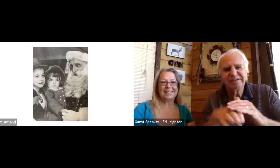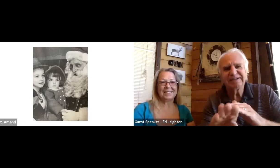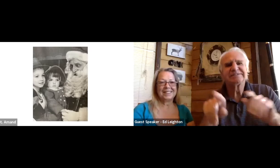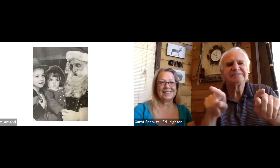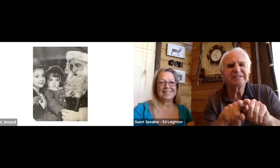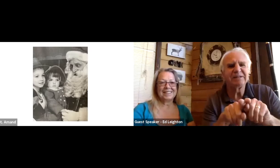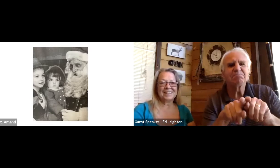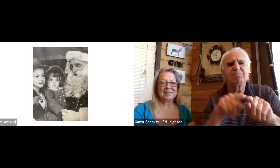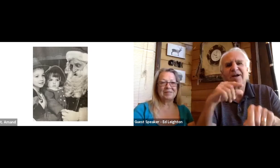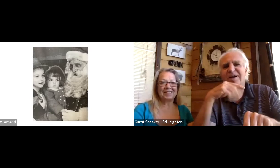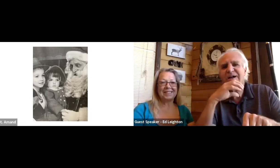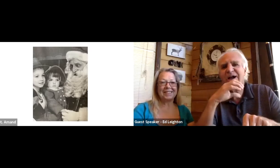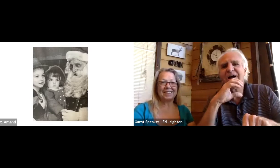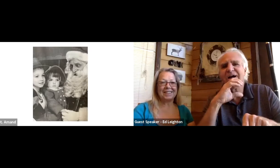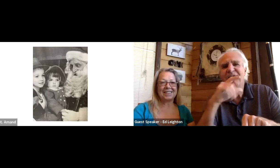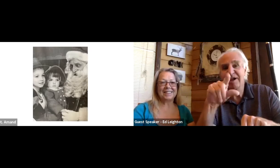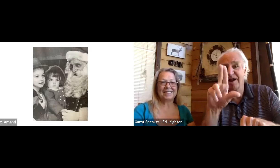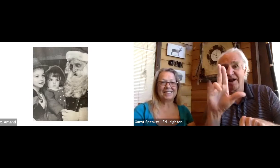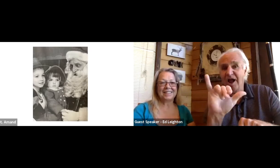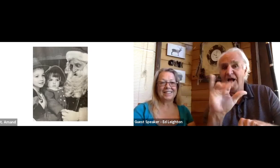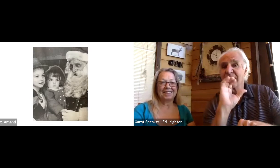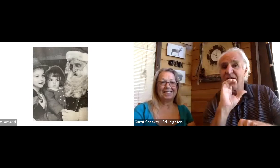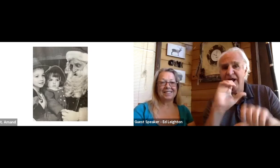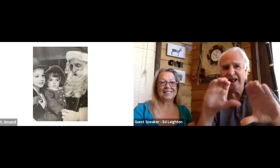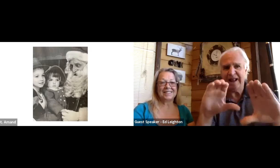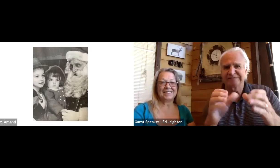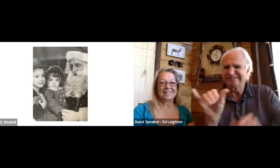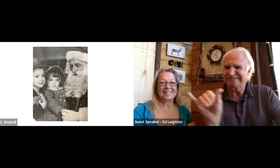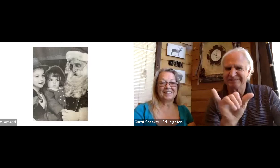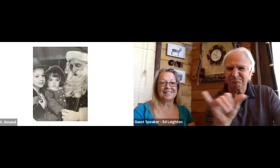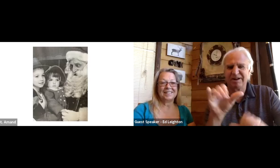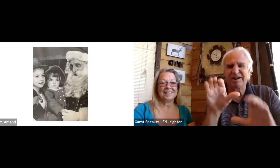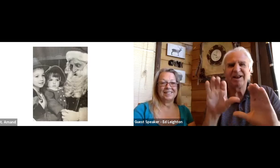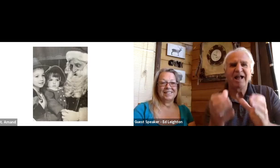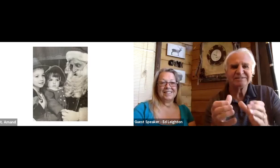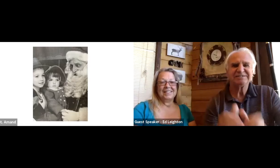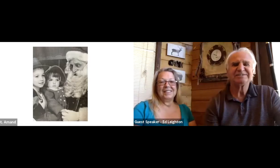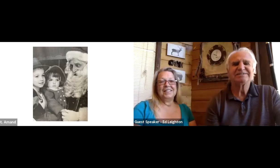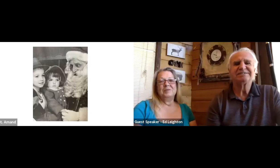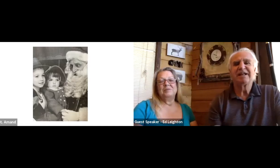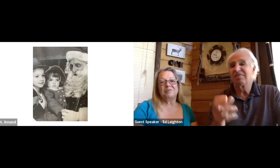and so they finally accepted her to go to the Vancouver School for the Deaf, and she was